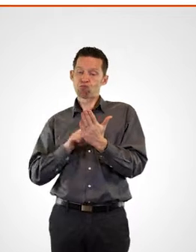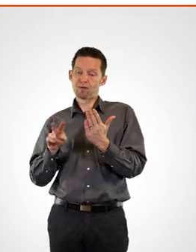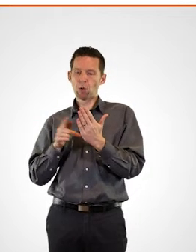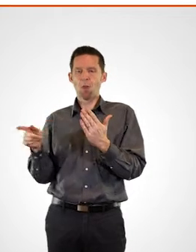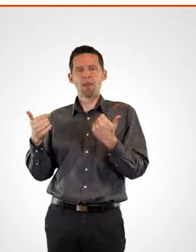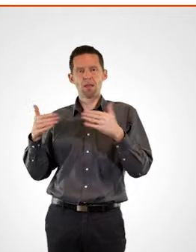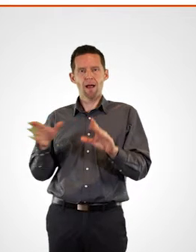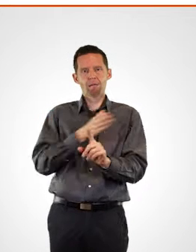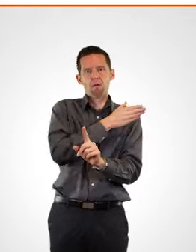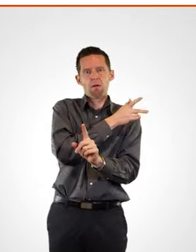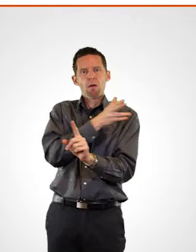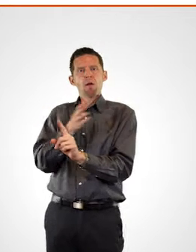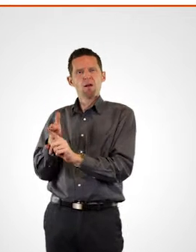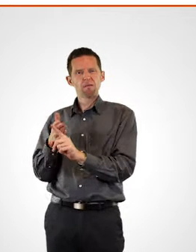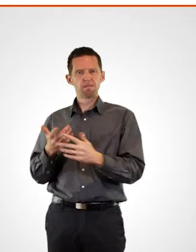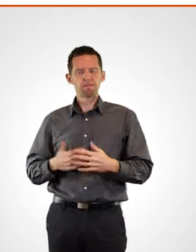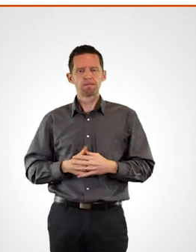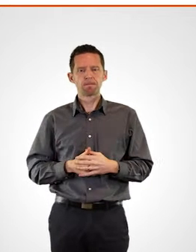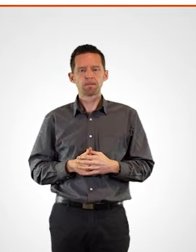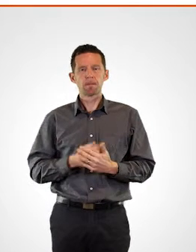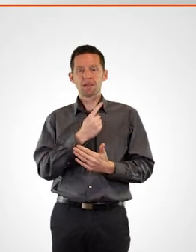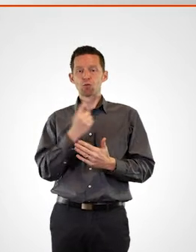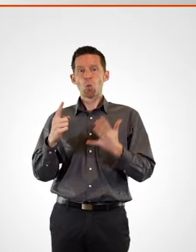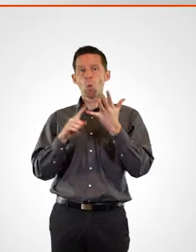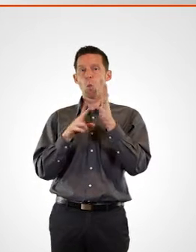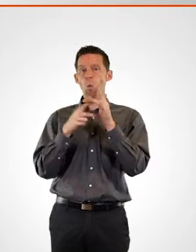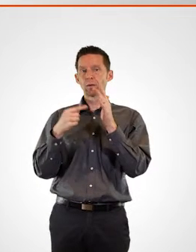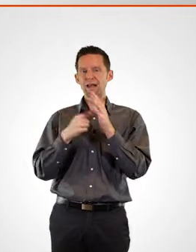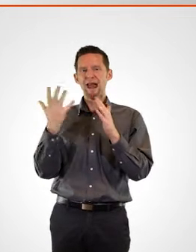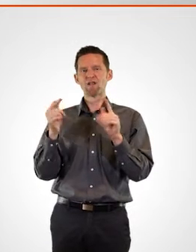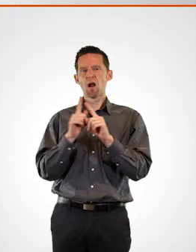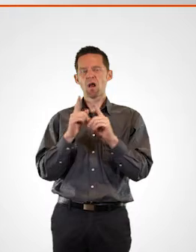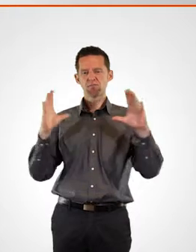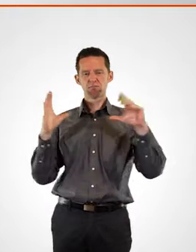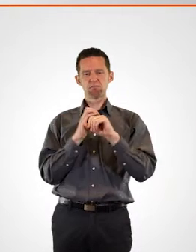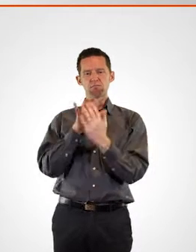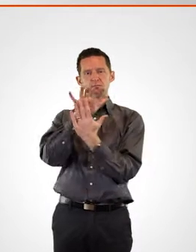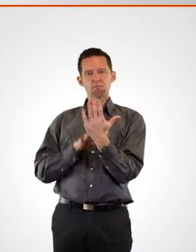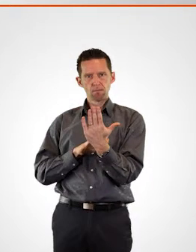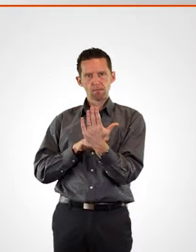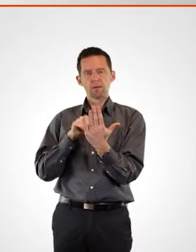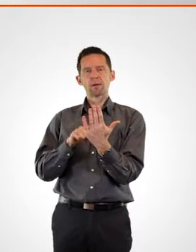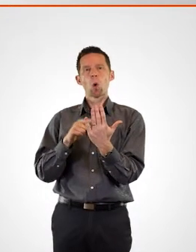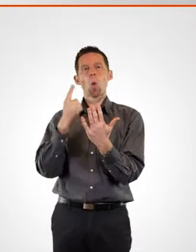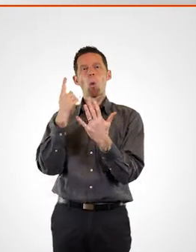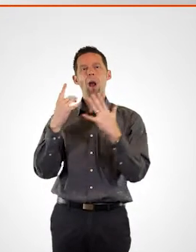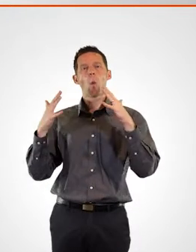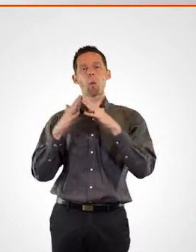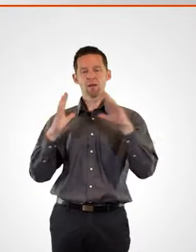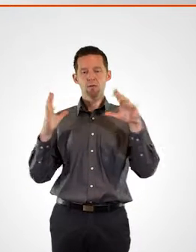once they've made it through the previous units. Each unit has an at a glance page, so this is a weekly overview